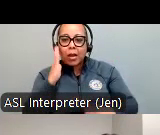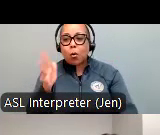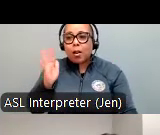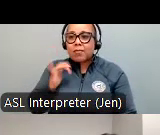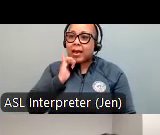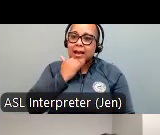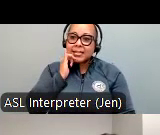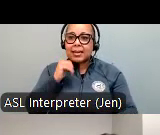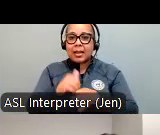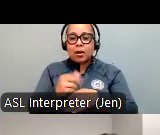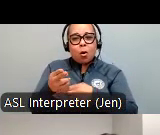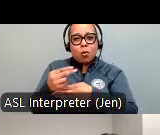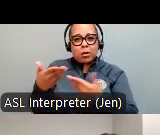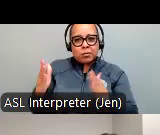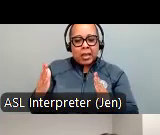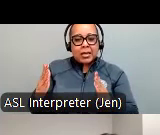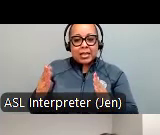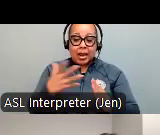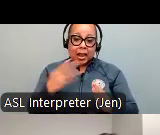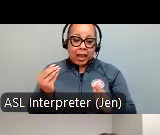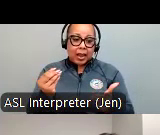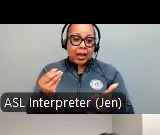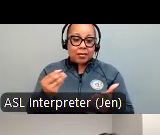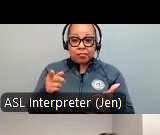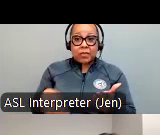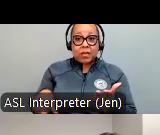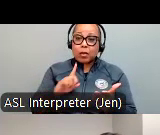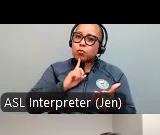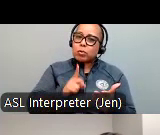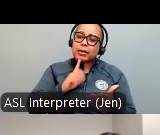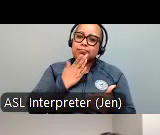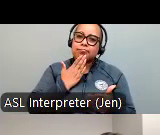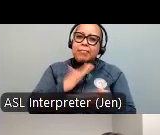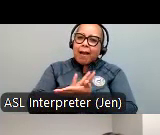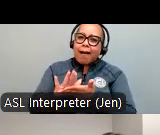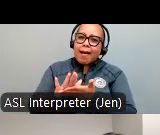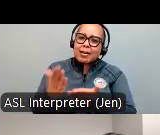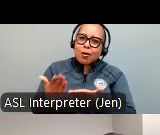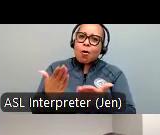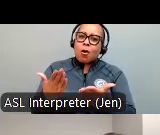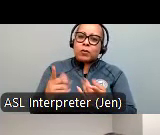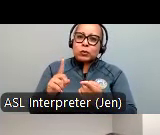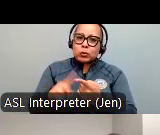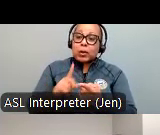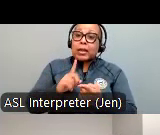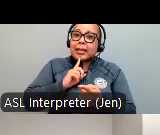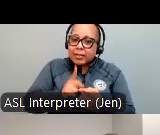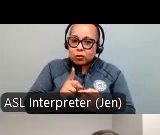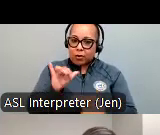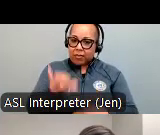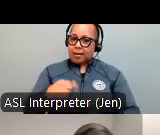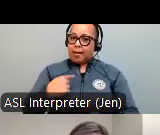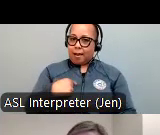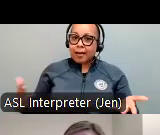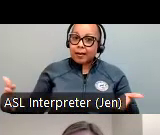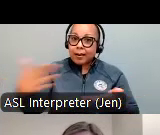in a hotel space. And they were really kind, and offered to ensure that I collected all my things.